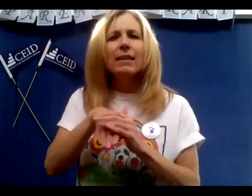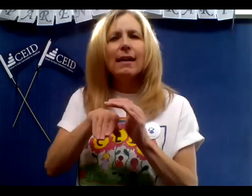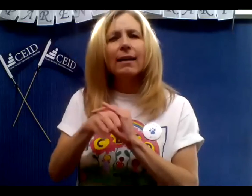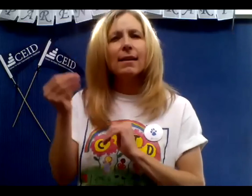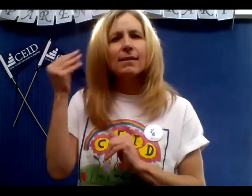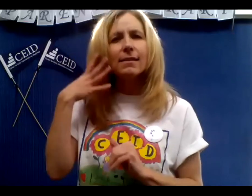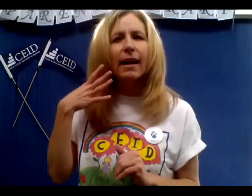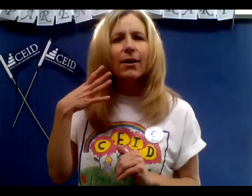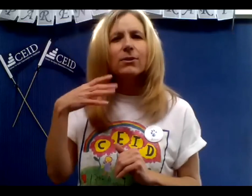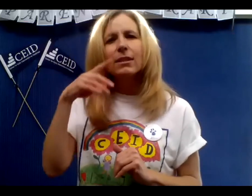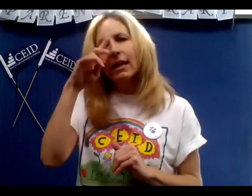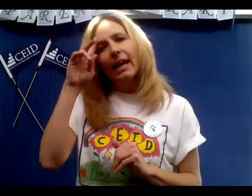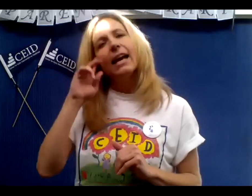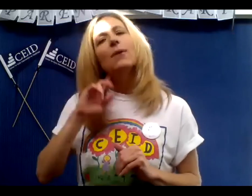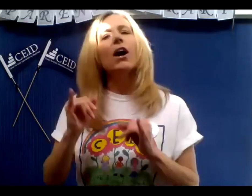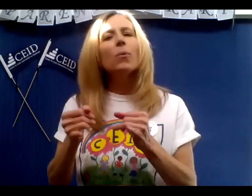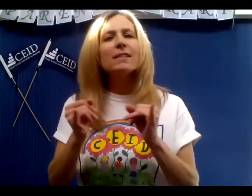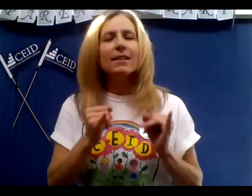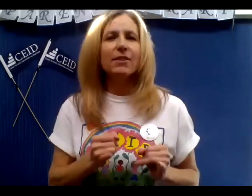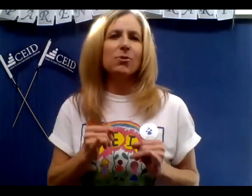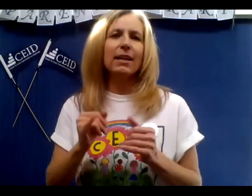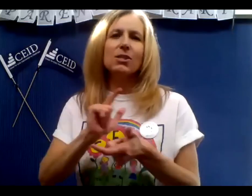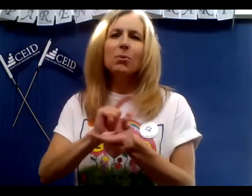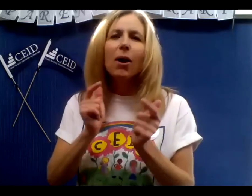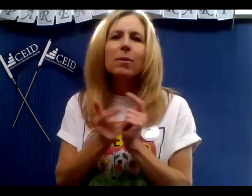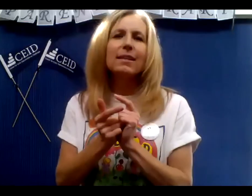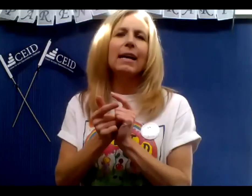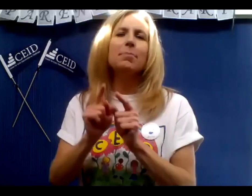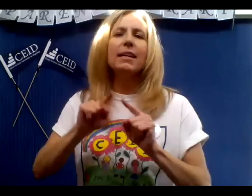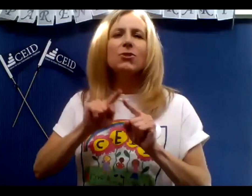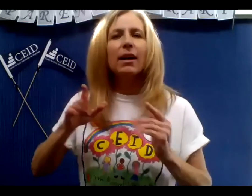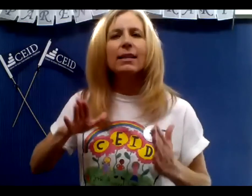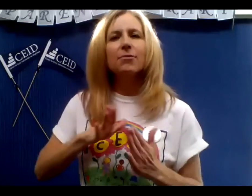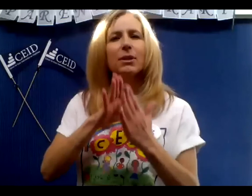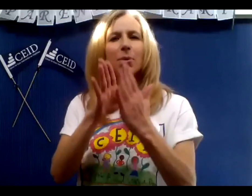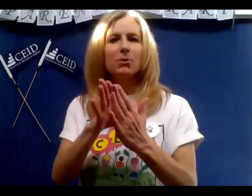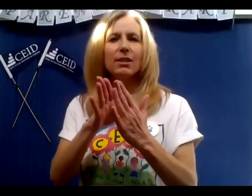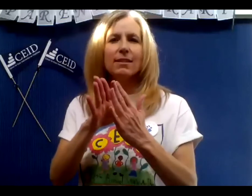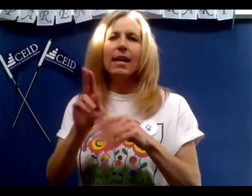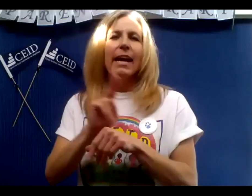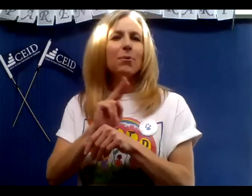who needs access to sound. And we always individualize. So we're always adapting and trying different approaches.